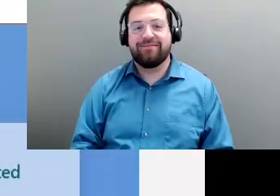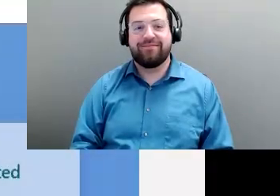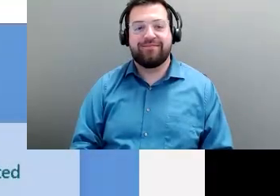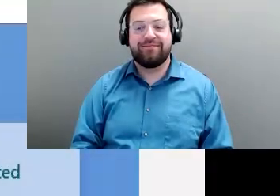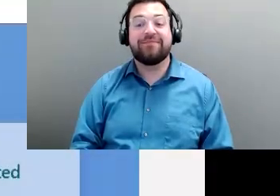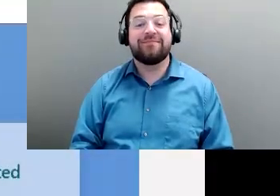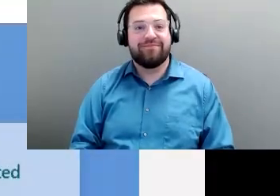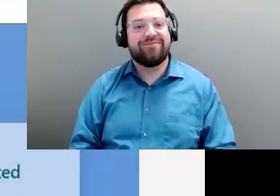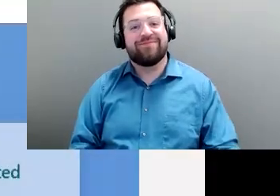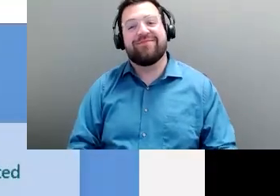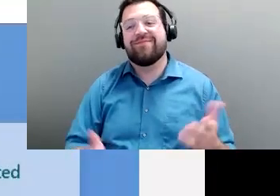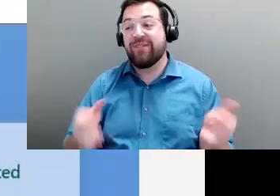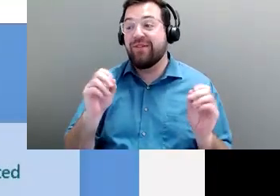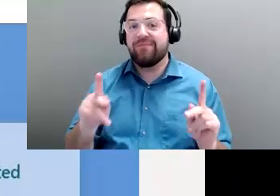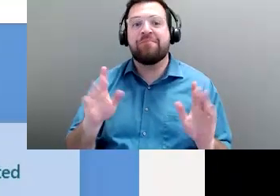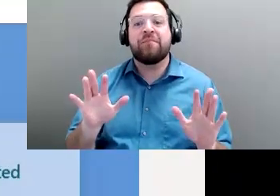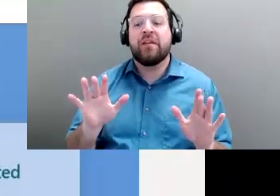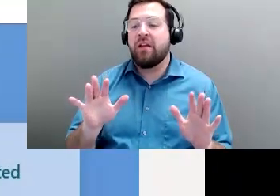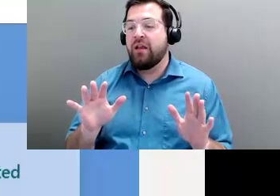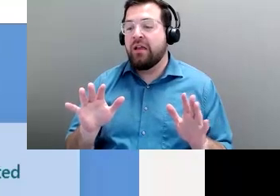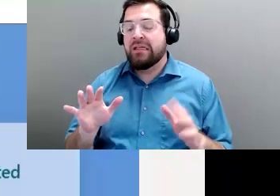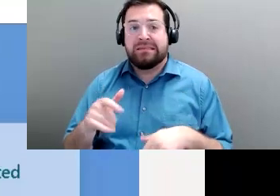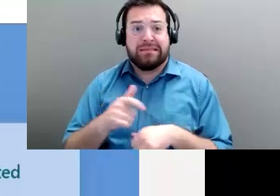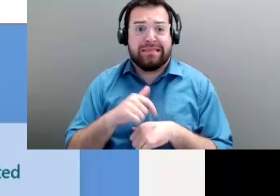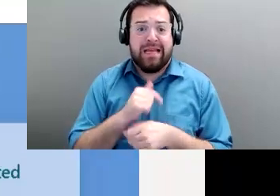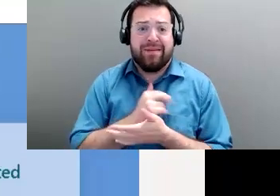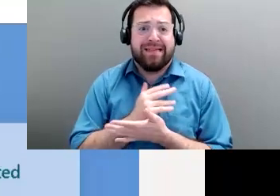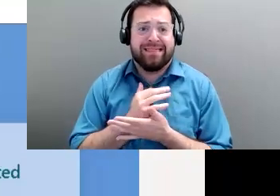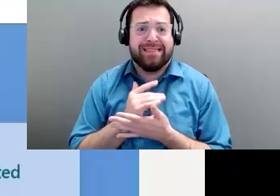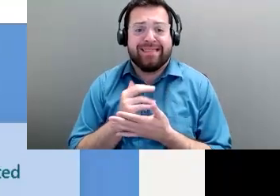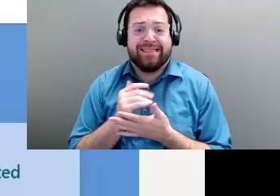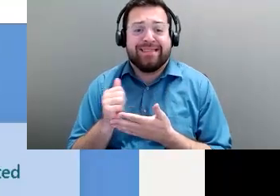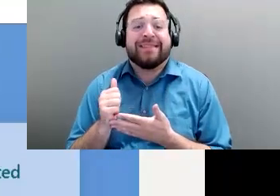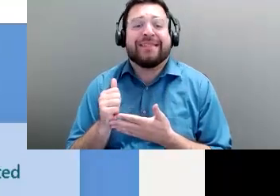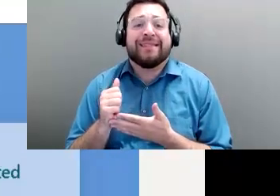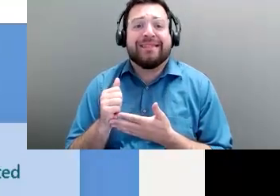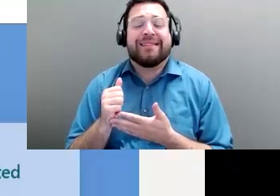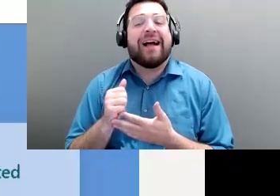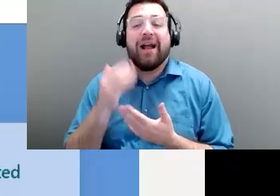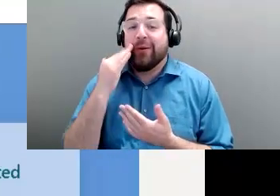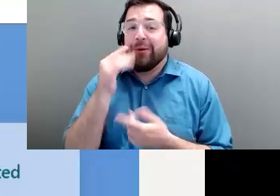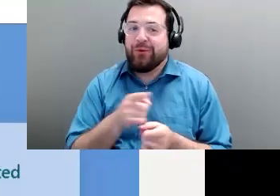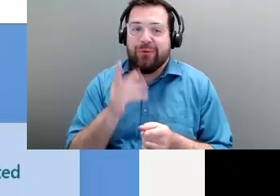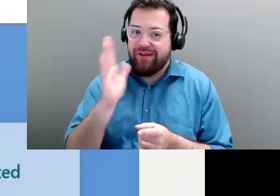Okay. I'm going to. We are running out of time quickly. And I know that you'll have more questions, as we go.